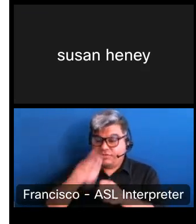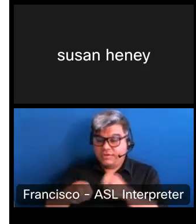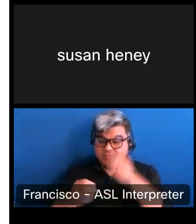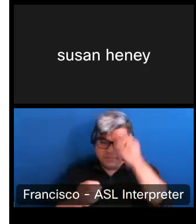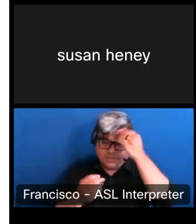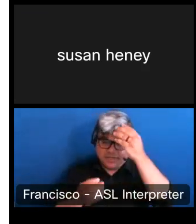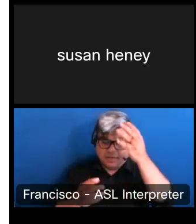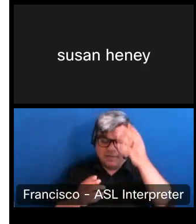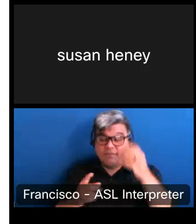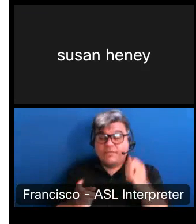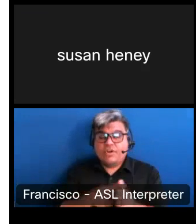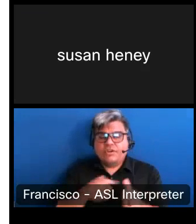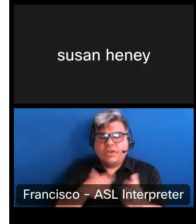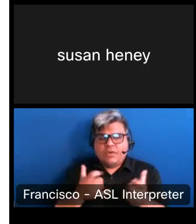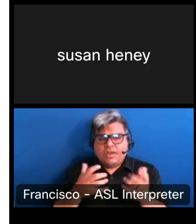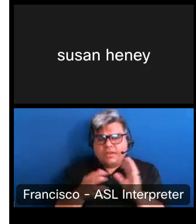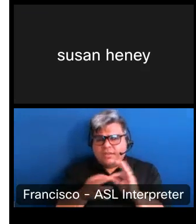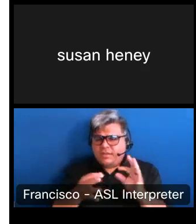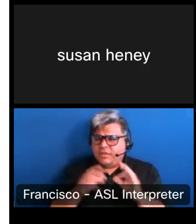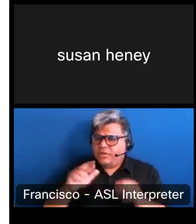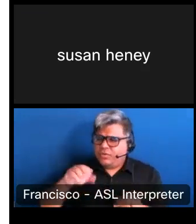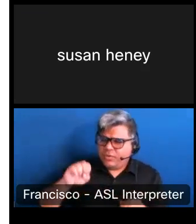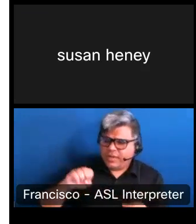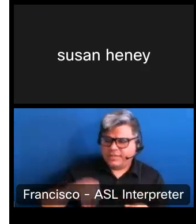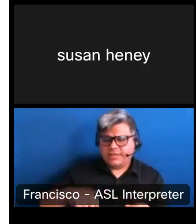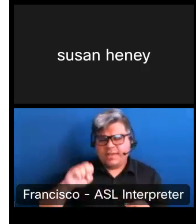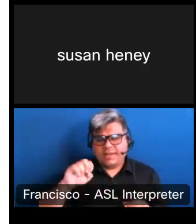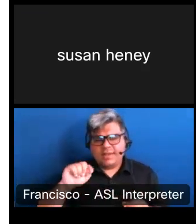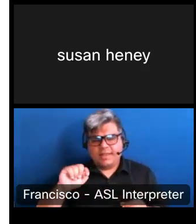concepts because when you dive into the data, you will see these terms used often,